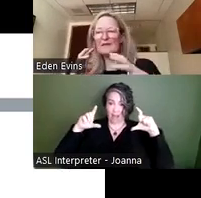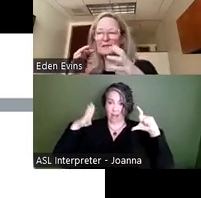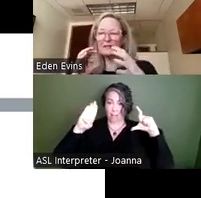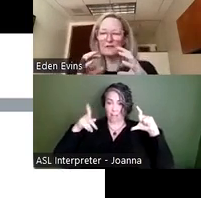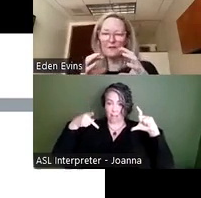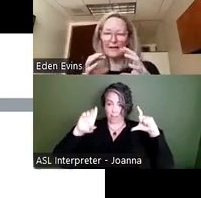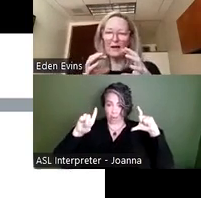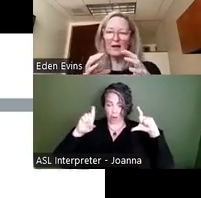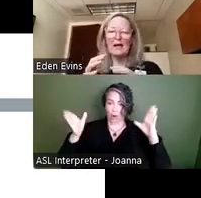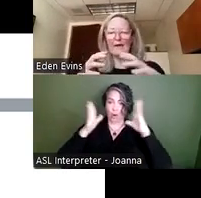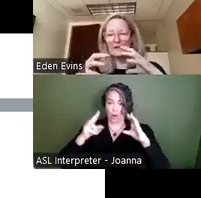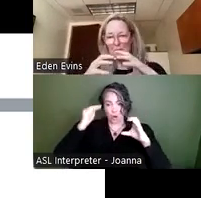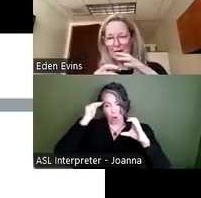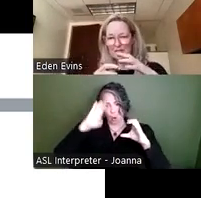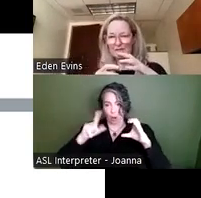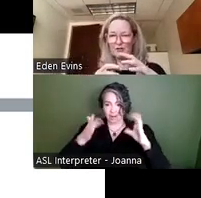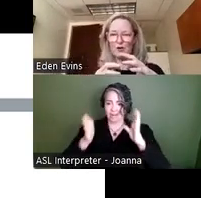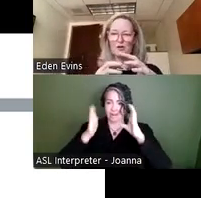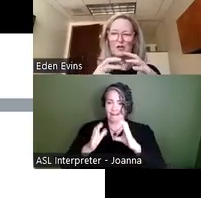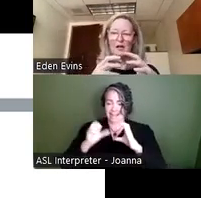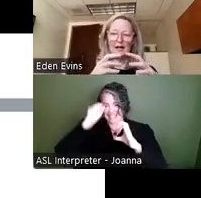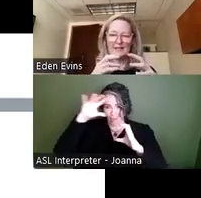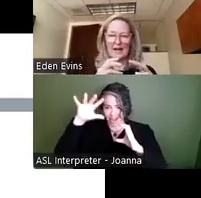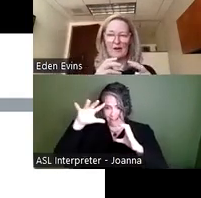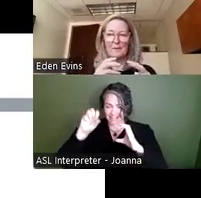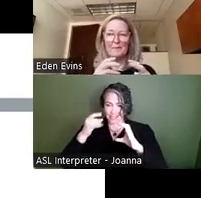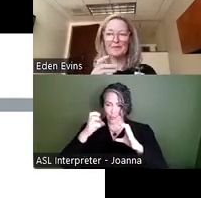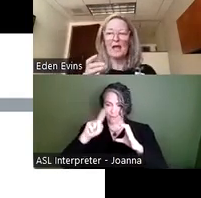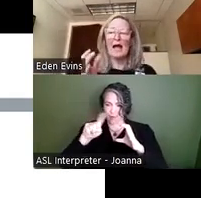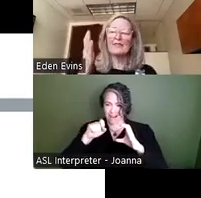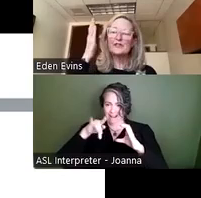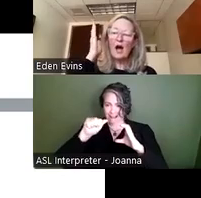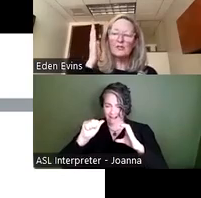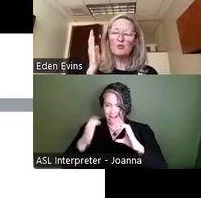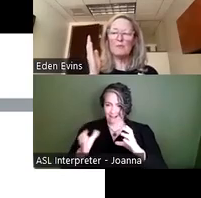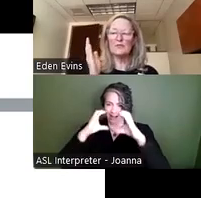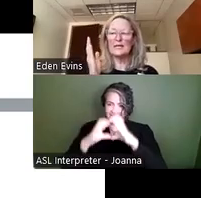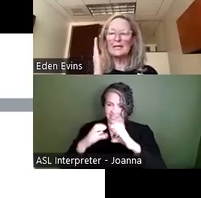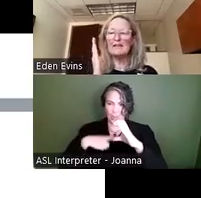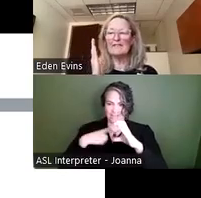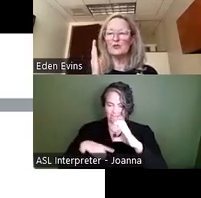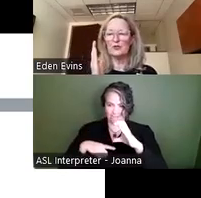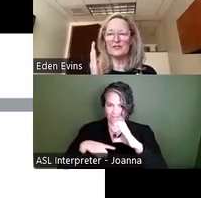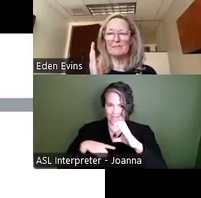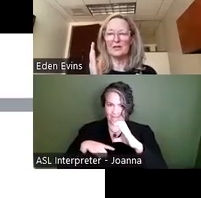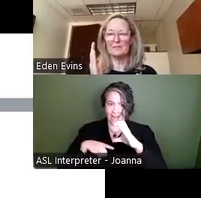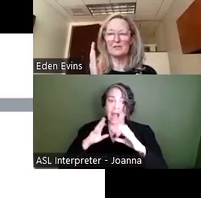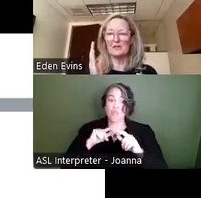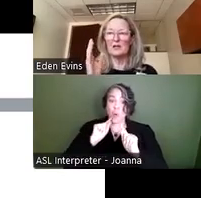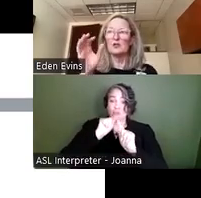then schizophrenia, and then depressive disorders, etc. And the dots represent individual symptoms.